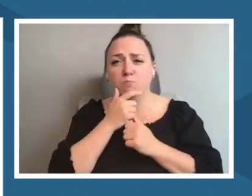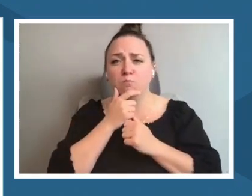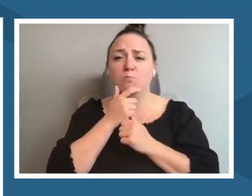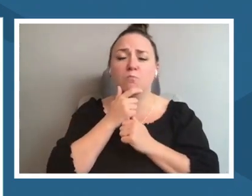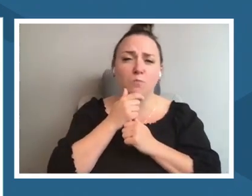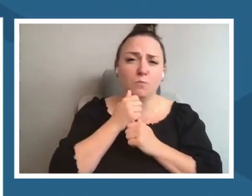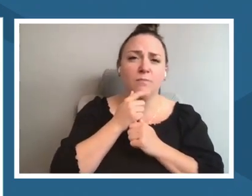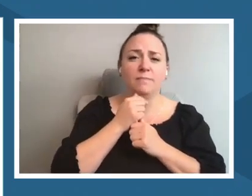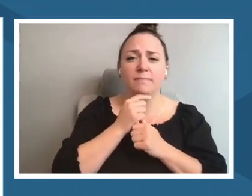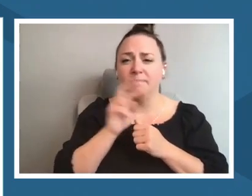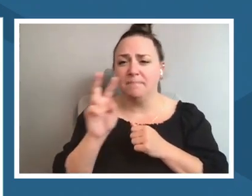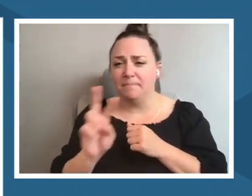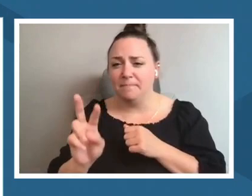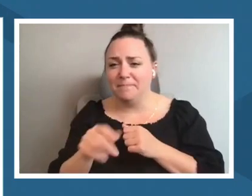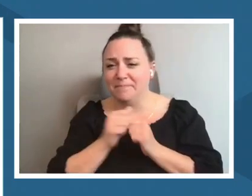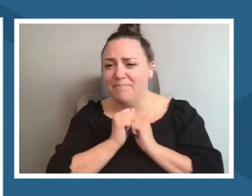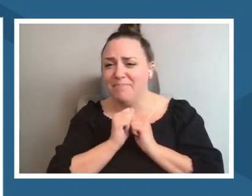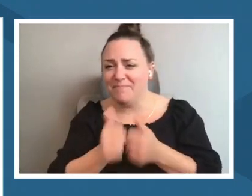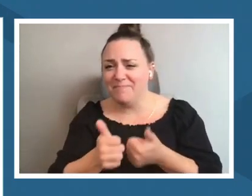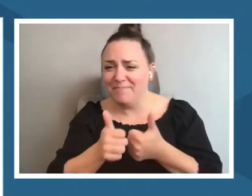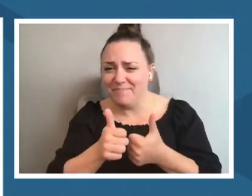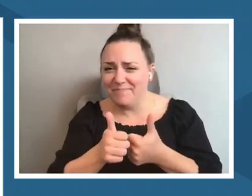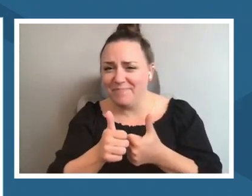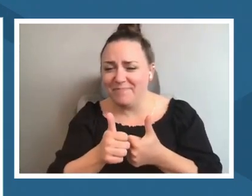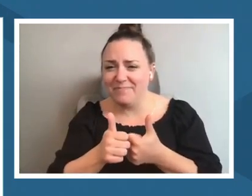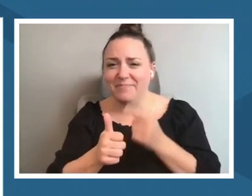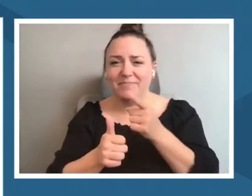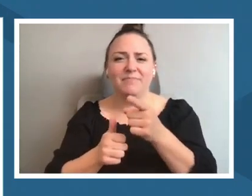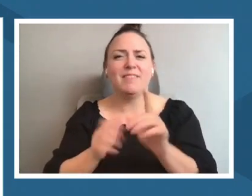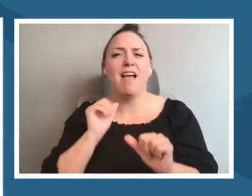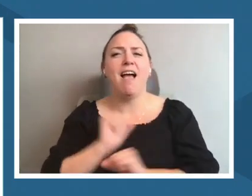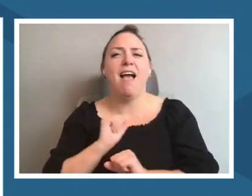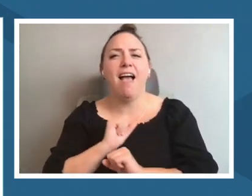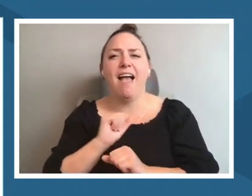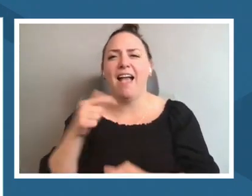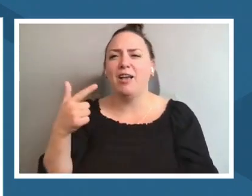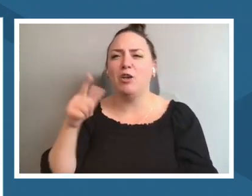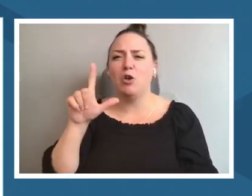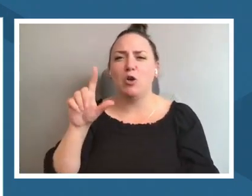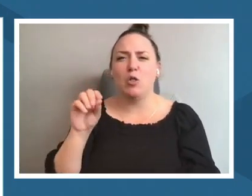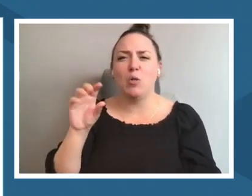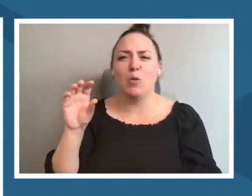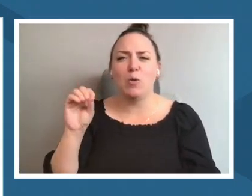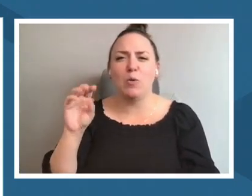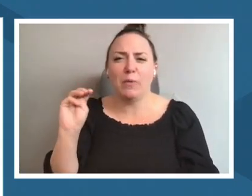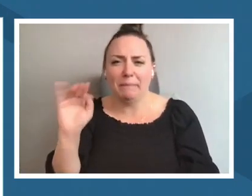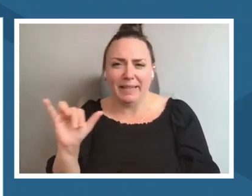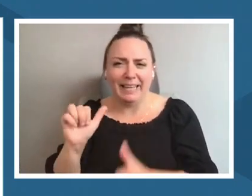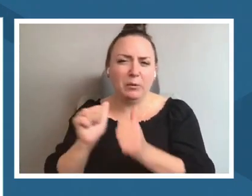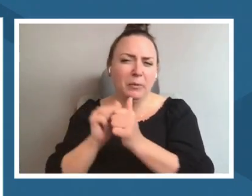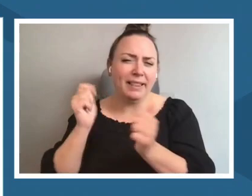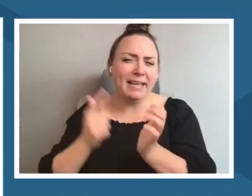love it oh gloomy with occasional bursts of